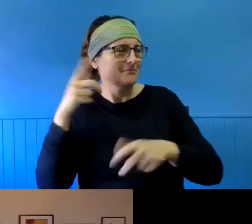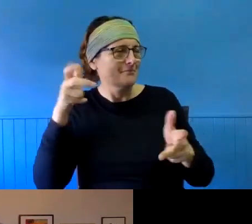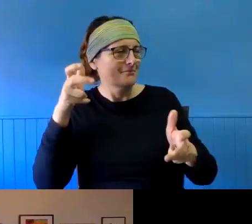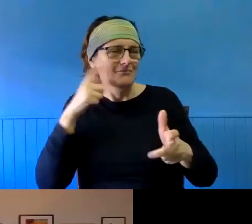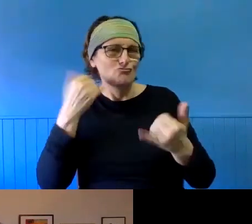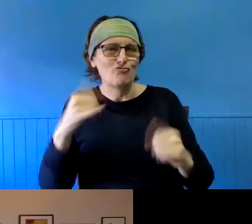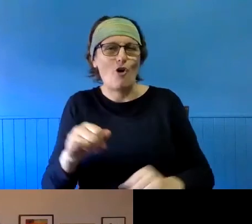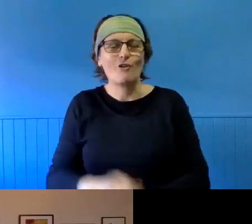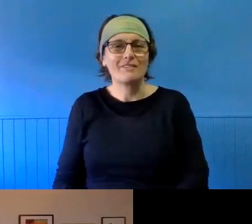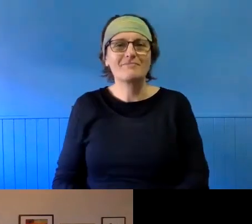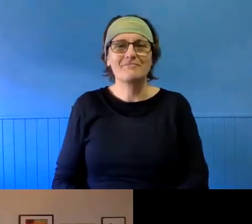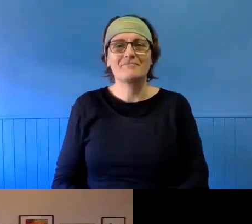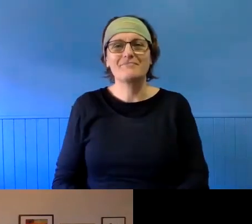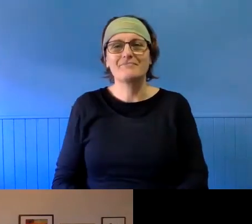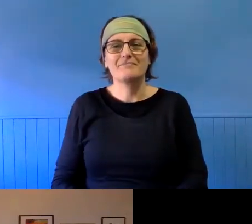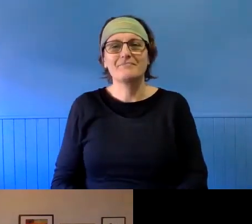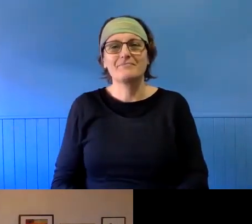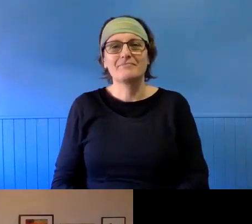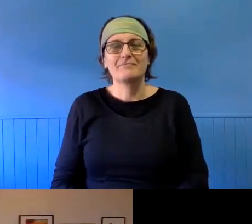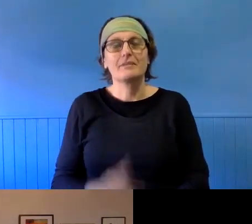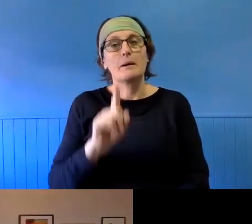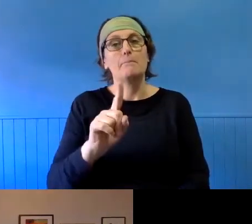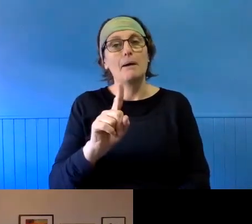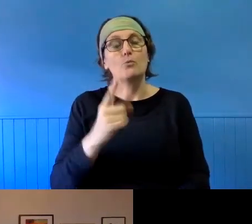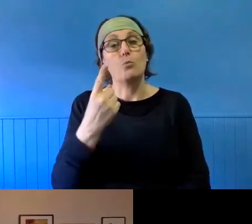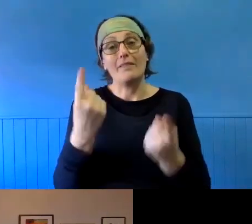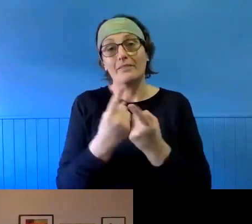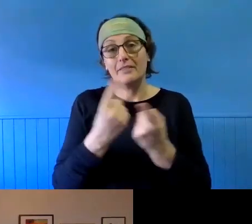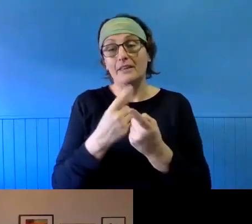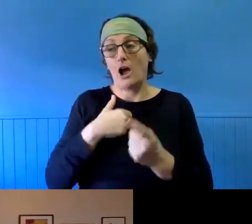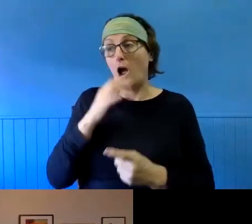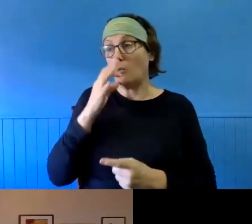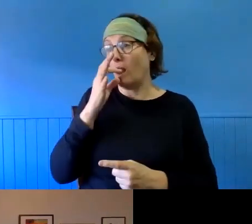There is a good point about it. I actually get my students to conduct.